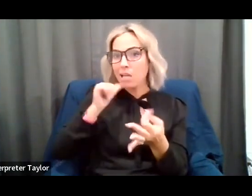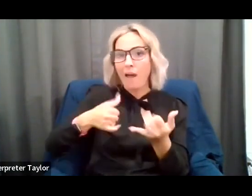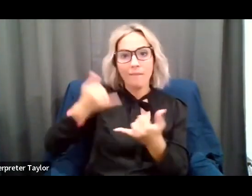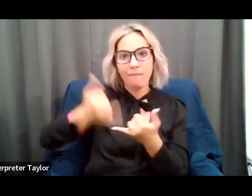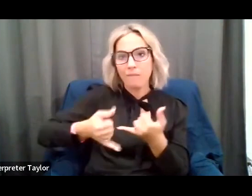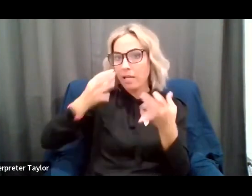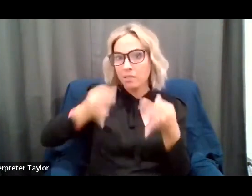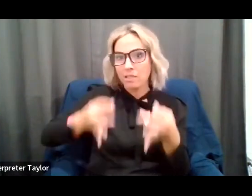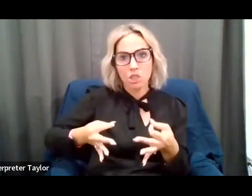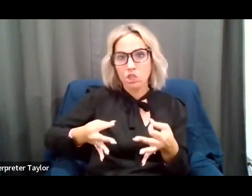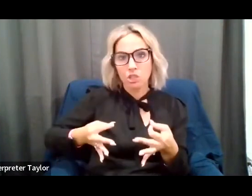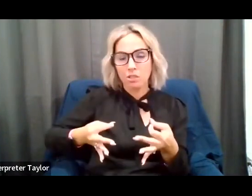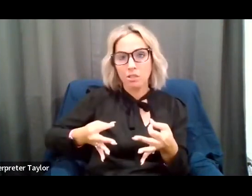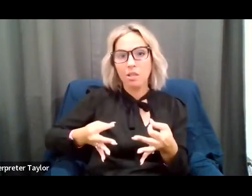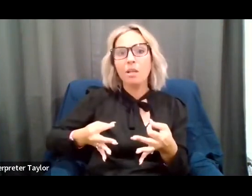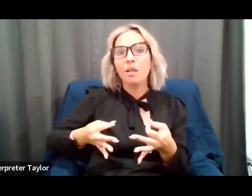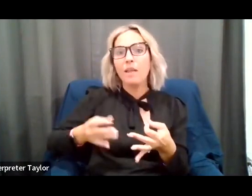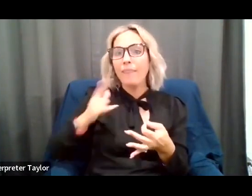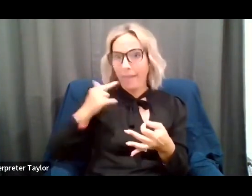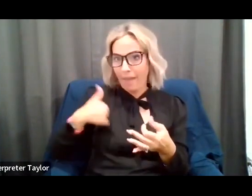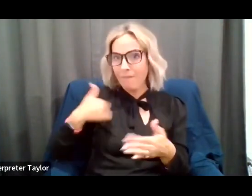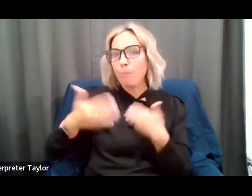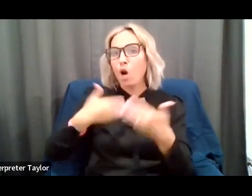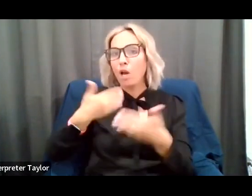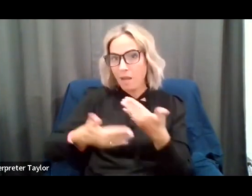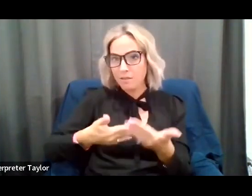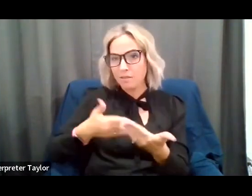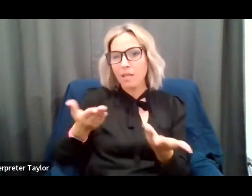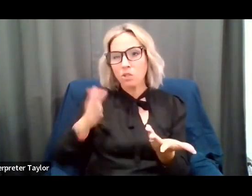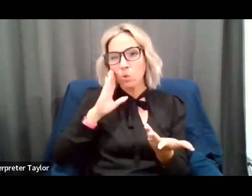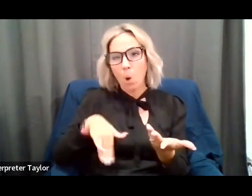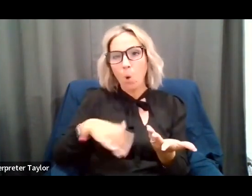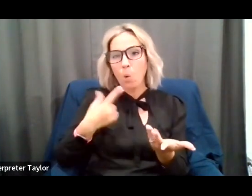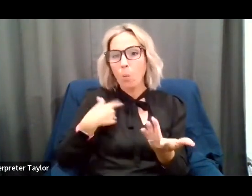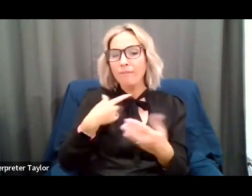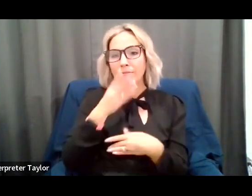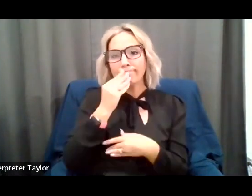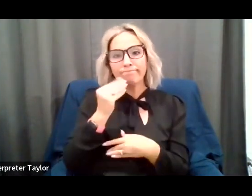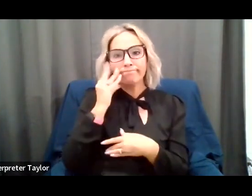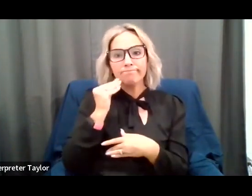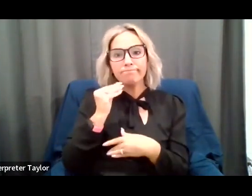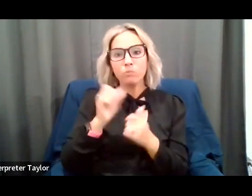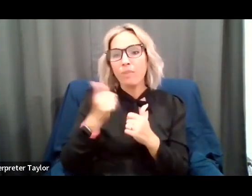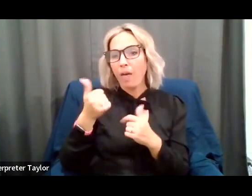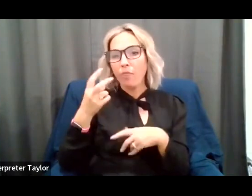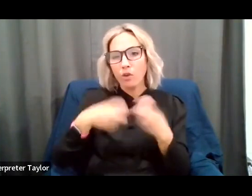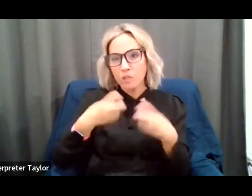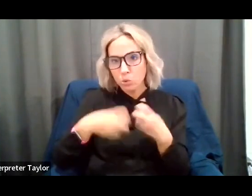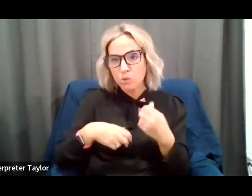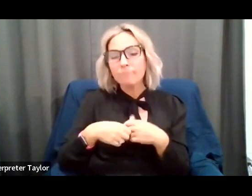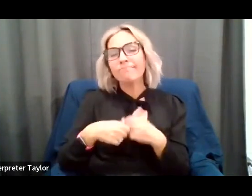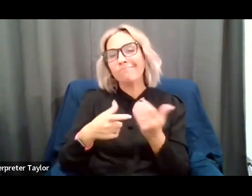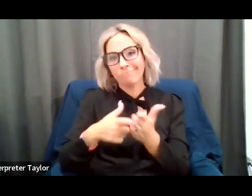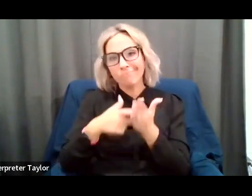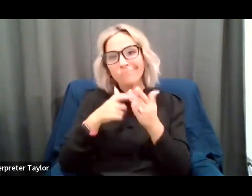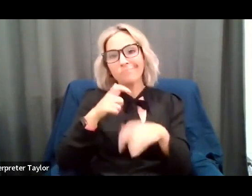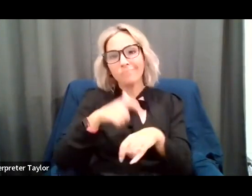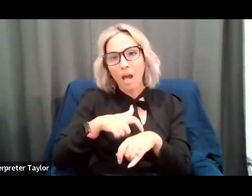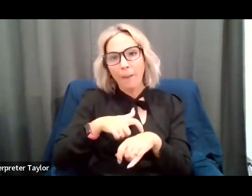The PERB has a process. As you know, we've gone through it, um, in an- in another matter and it takes a little while for, um, there to be